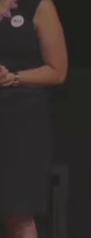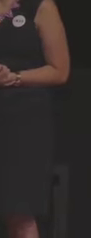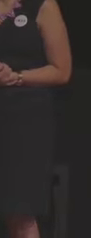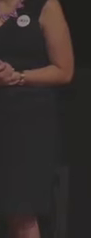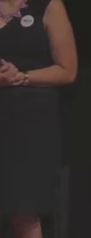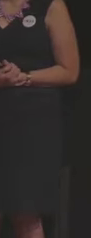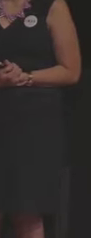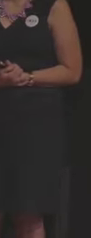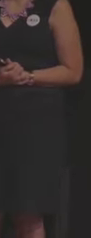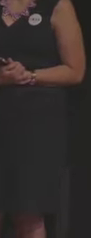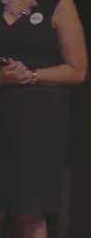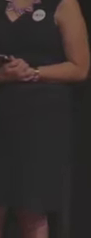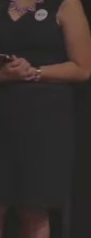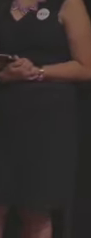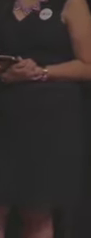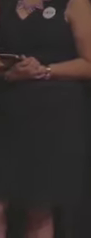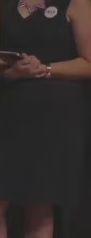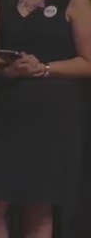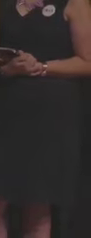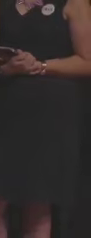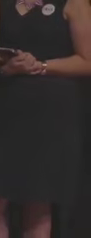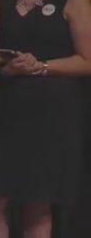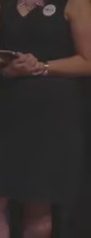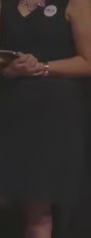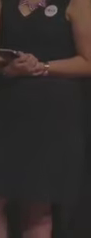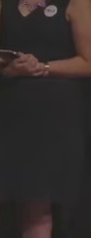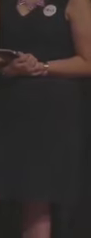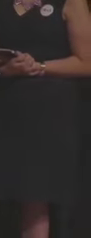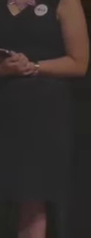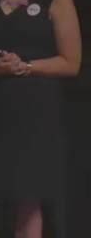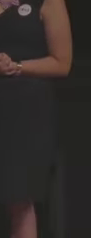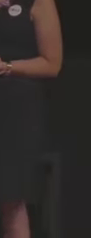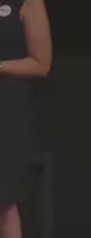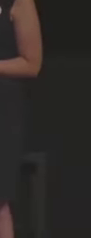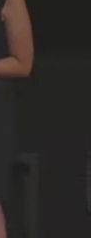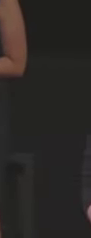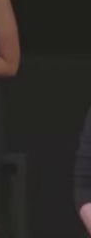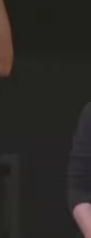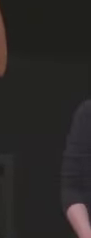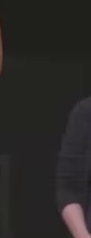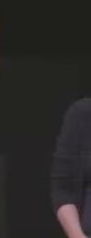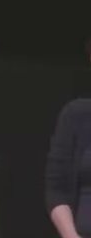because she's sort of rambling and nervous and upset. By the way, real quick, that should be happening a whole lot more in Chicago,